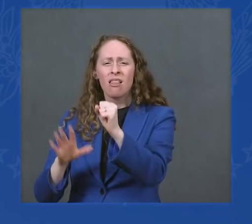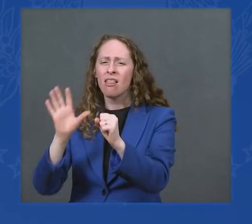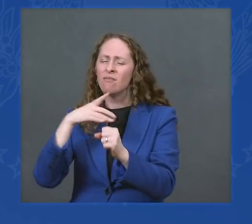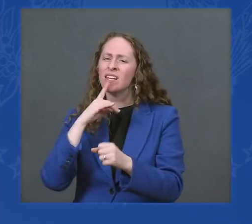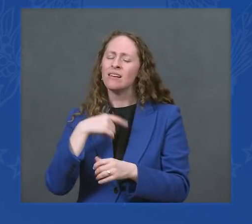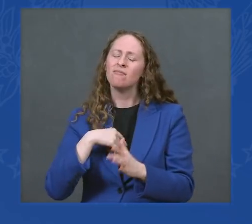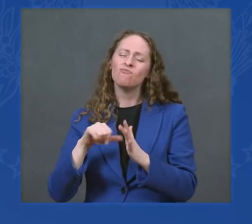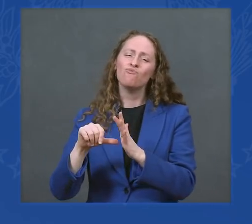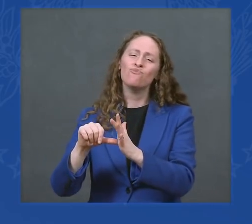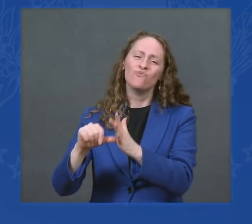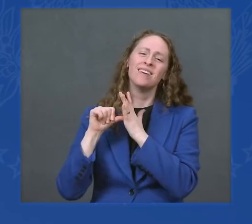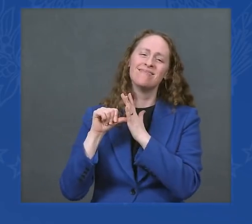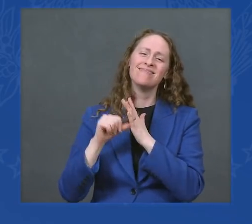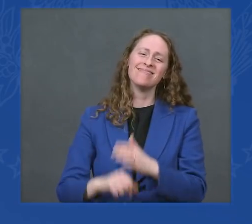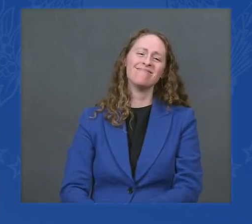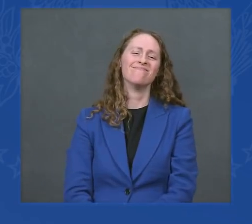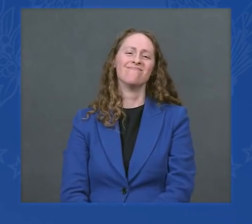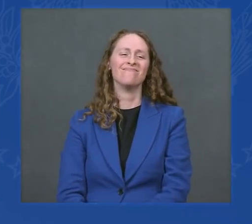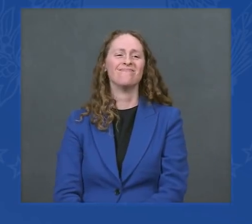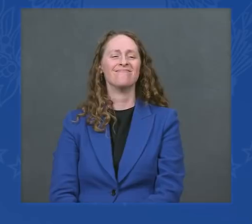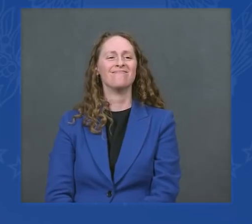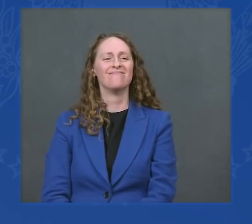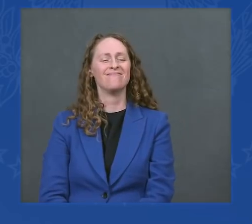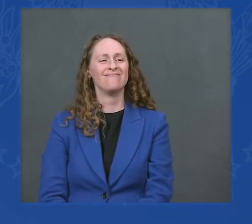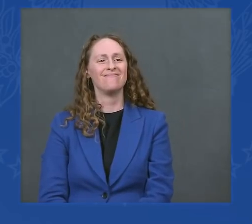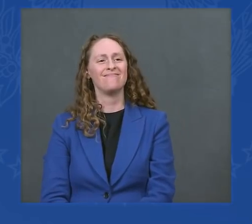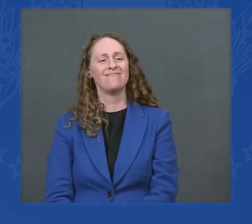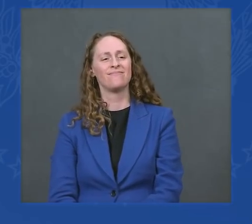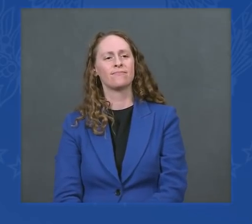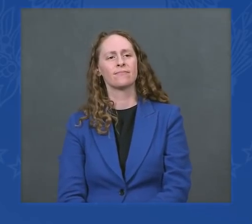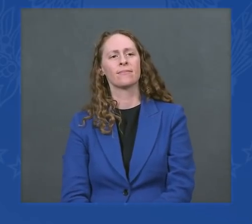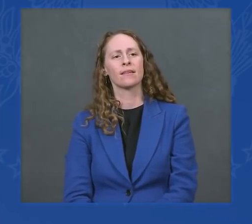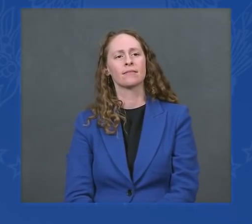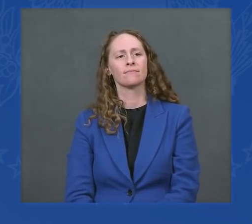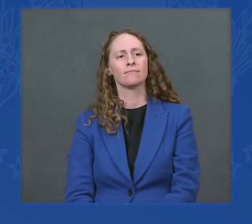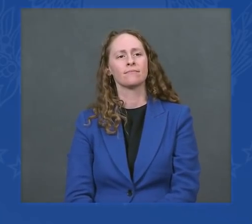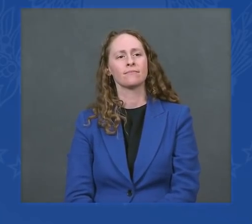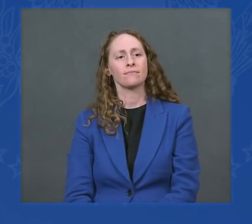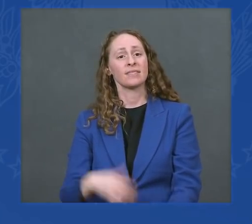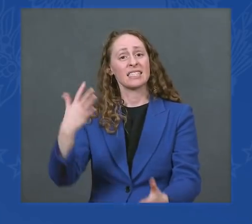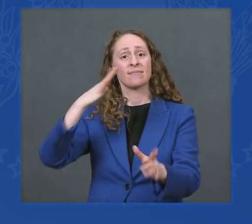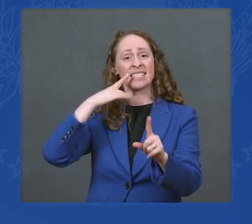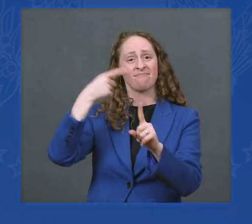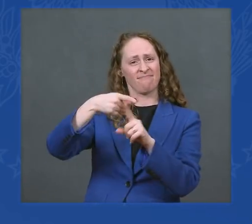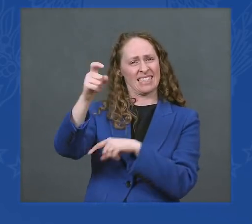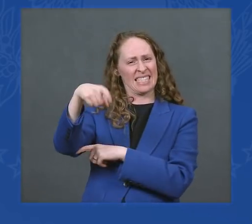bringing microchip manufacturing back to America after decades of decay -- from Texas Instruments